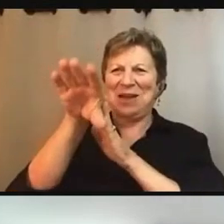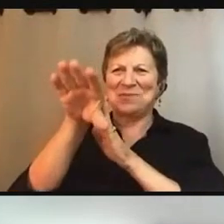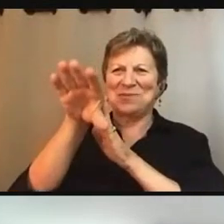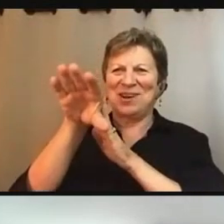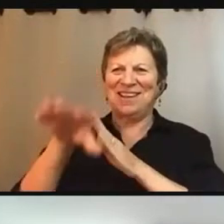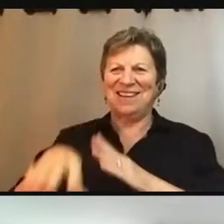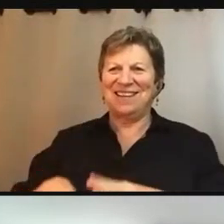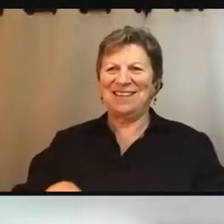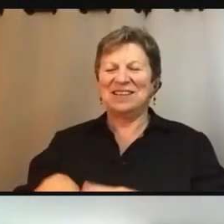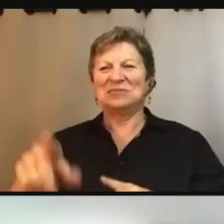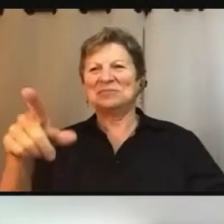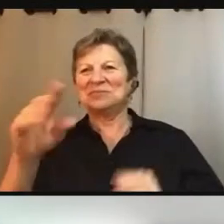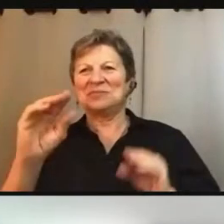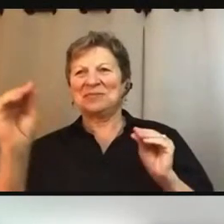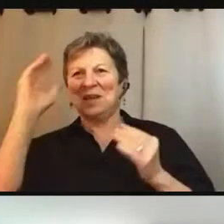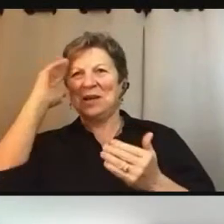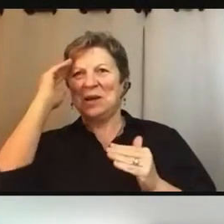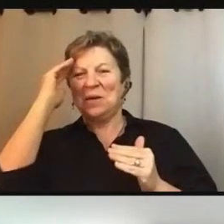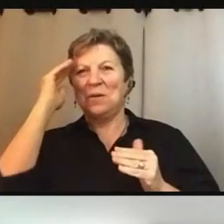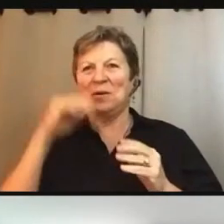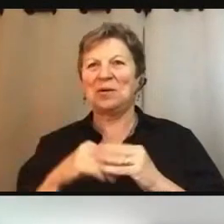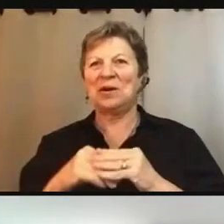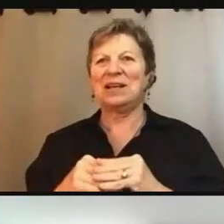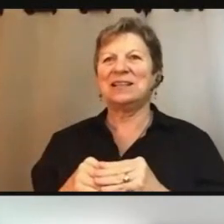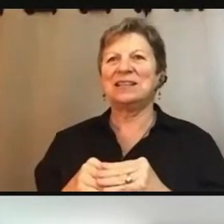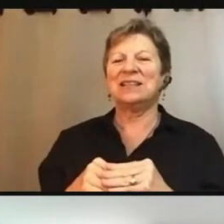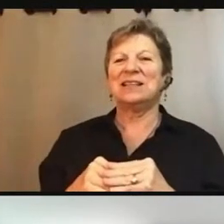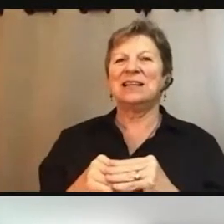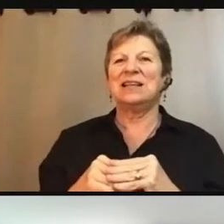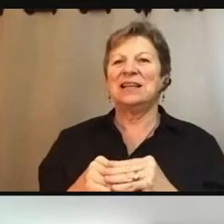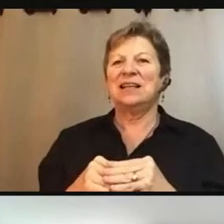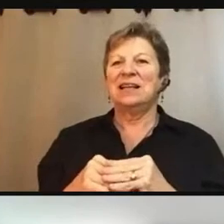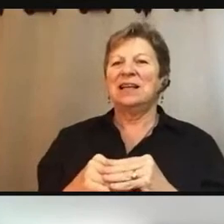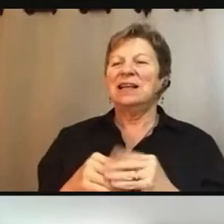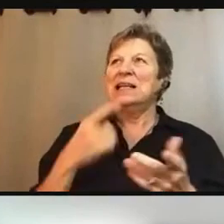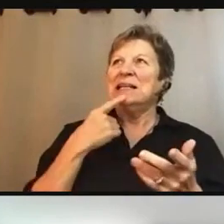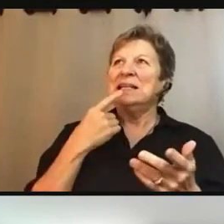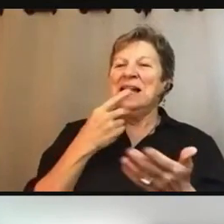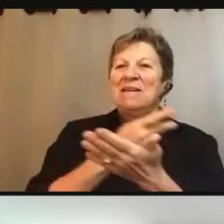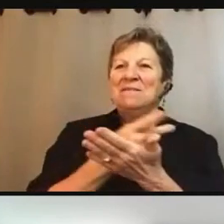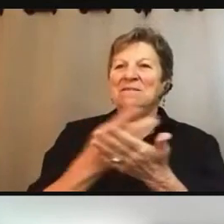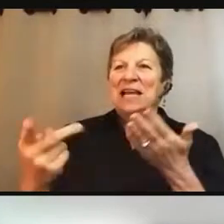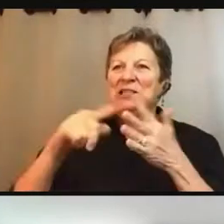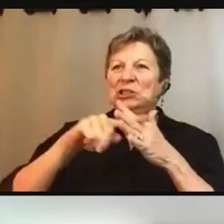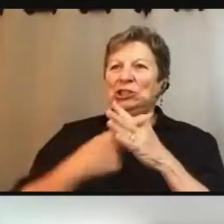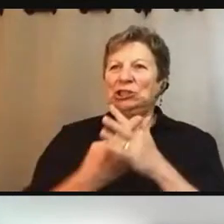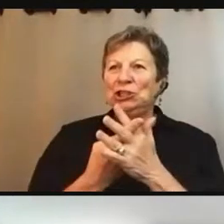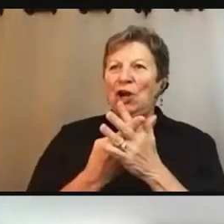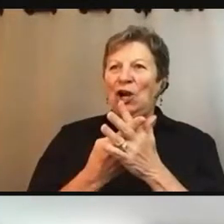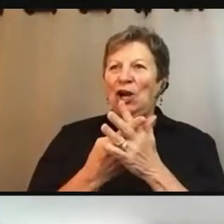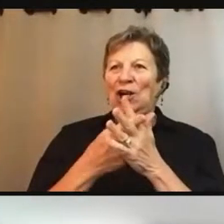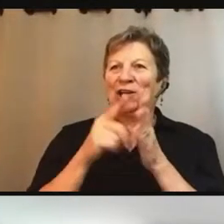WITH THAT.